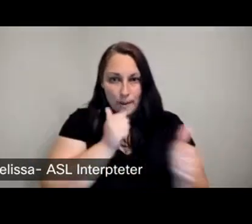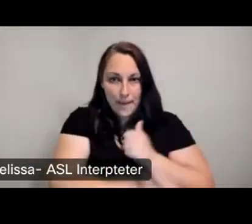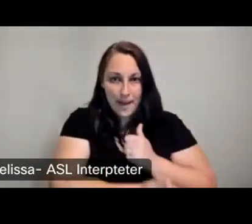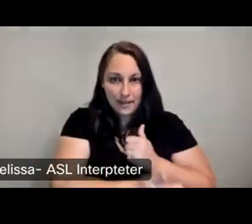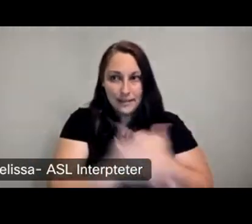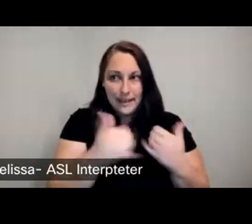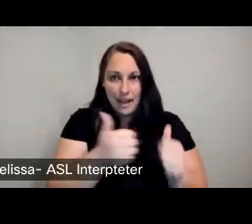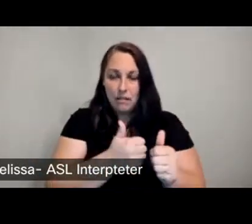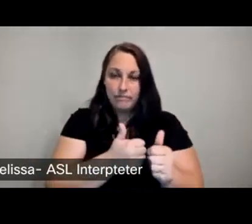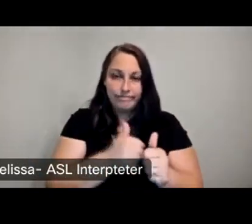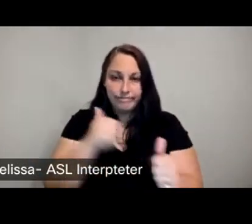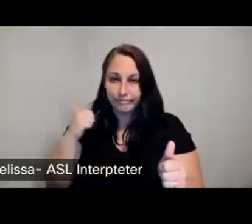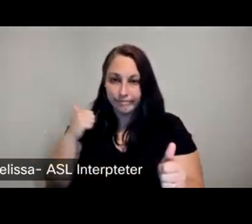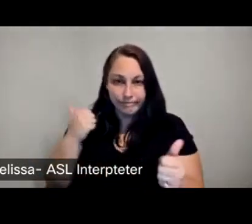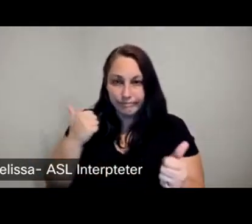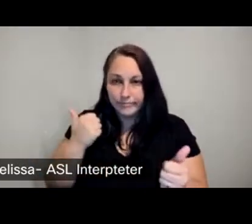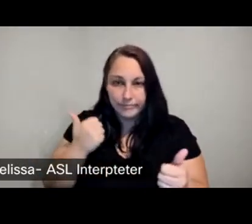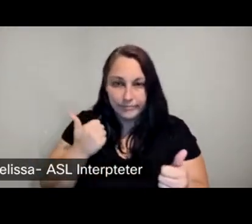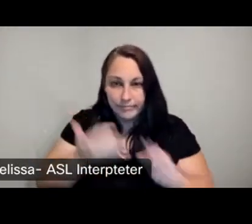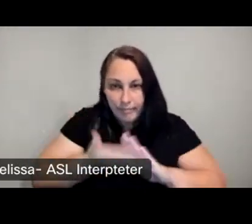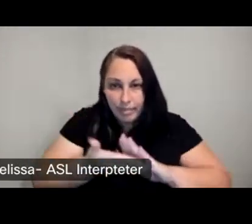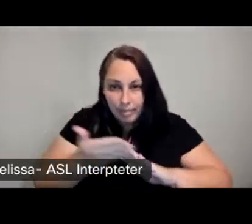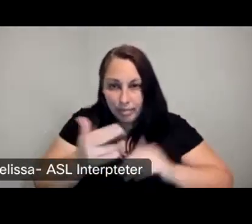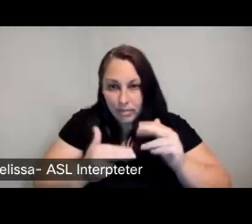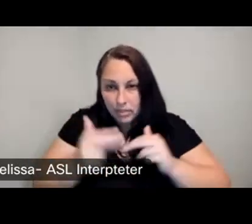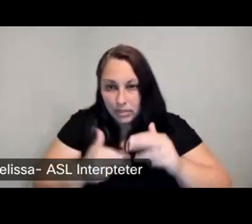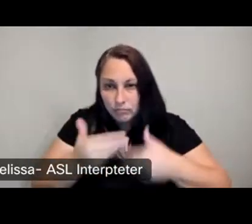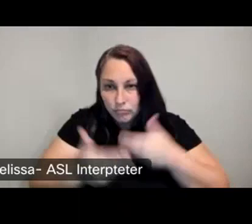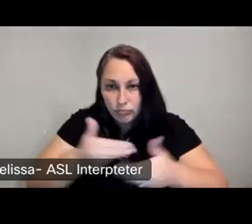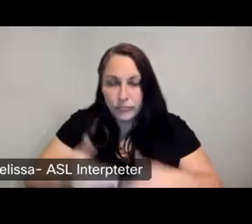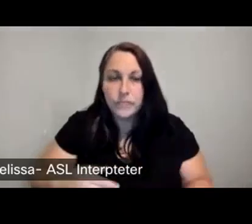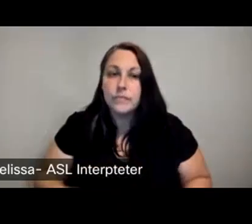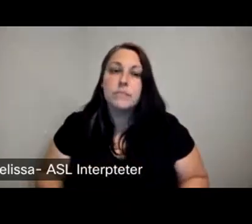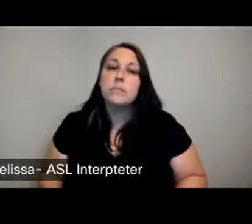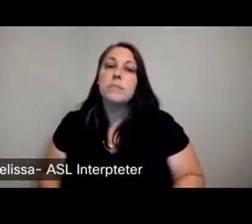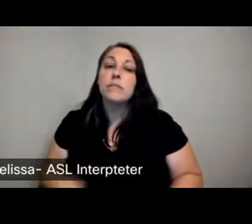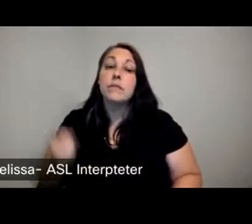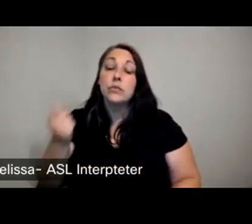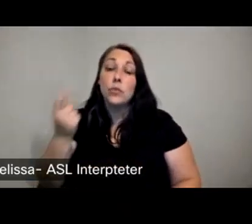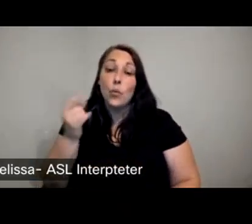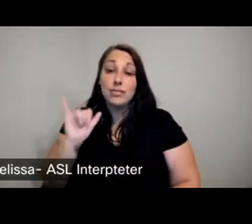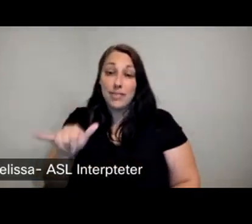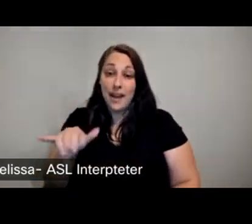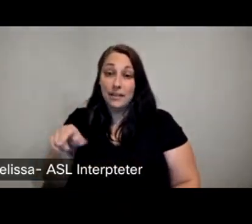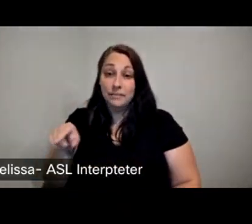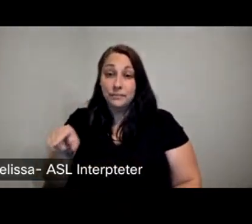um however the the reality is that that recommendation will require additional